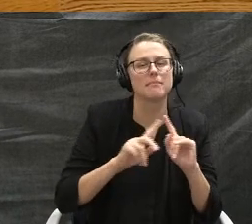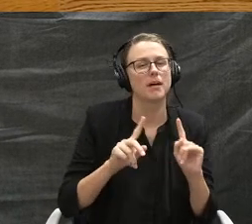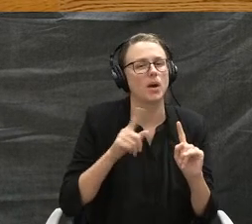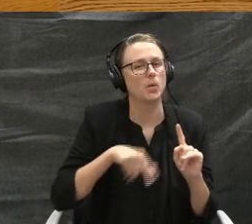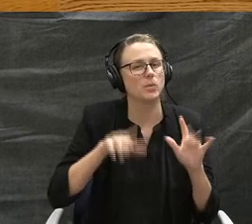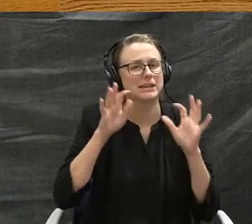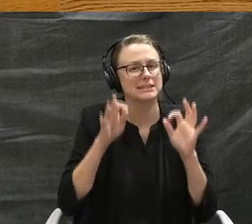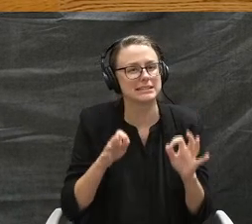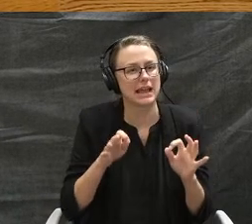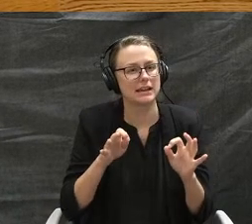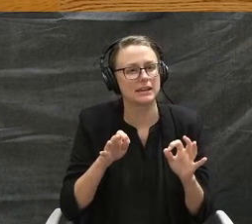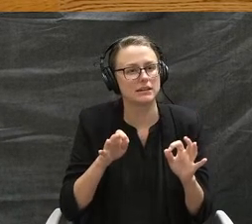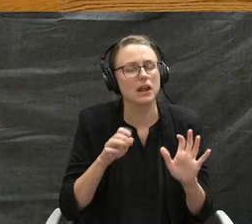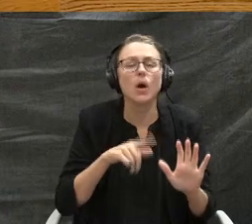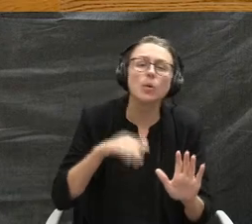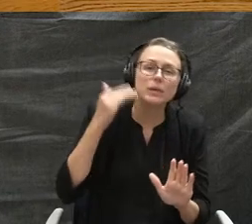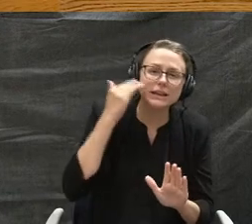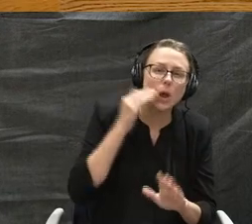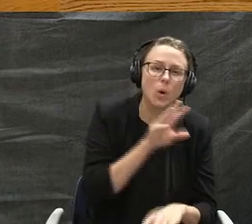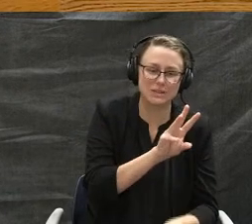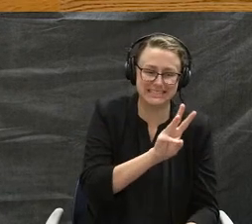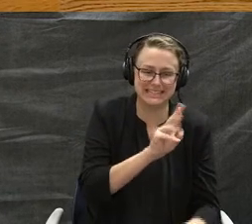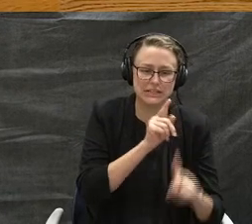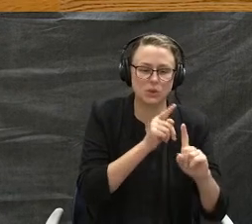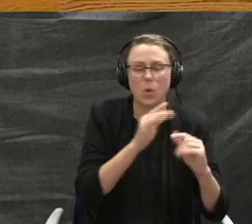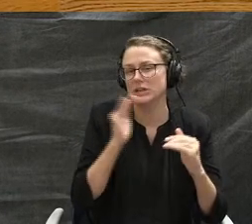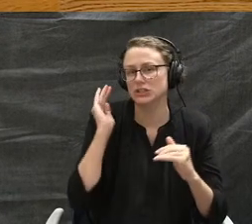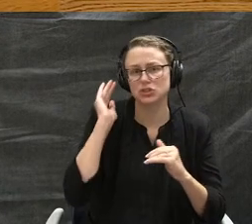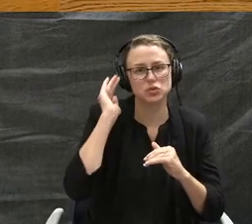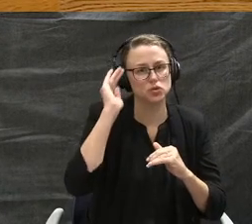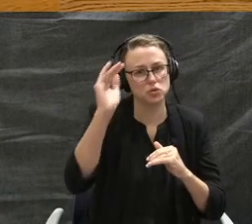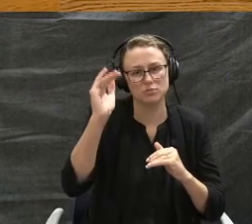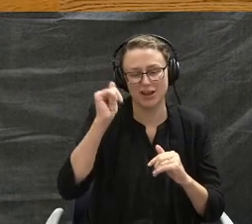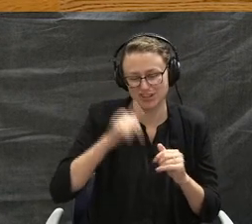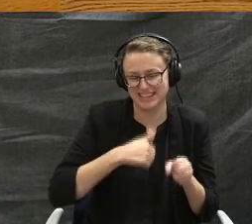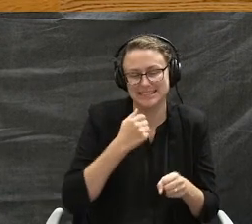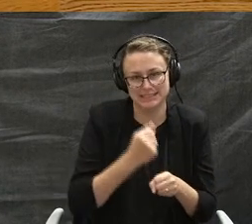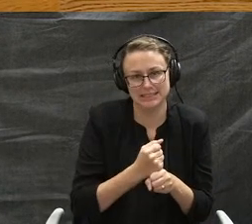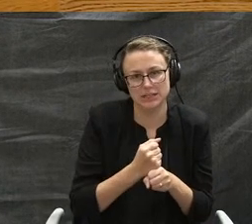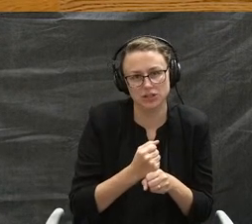would be way too much to operate in this year. So we really